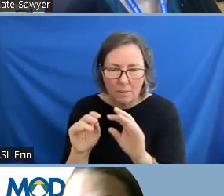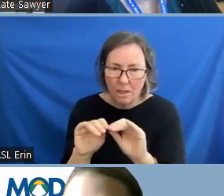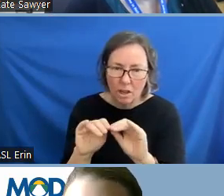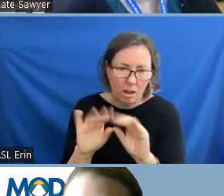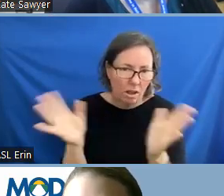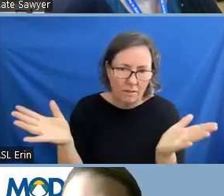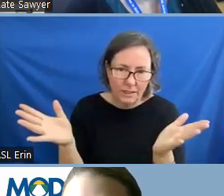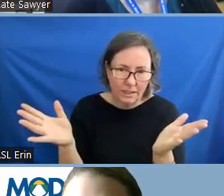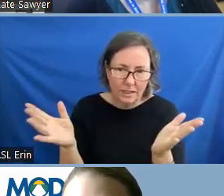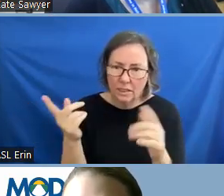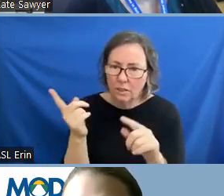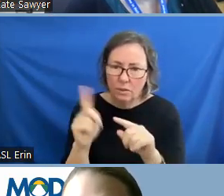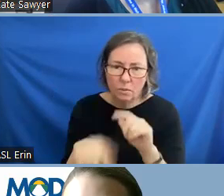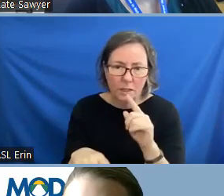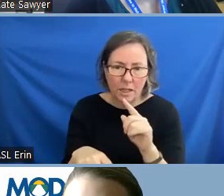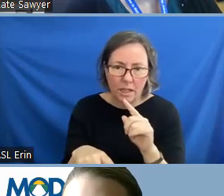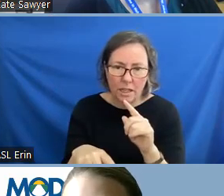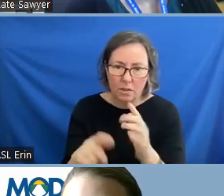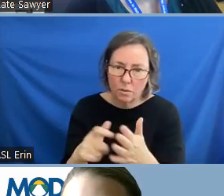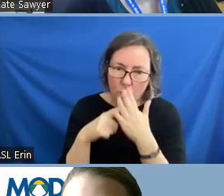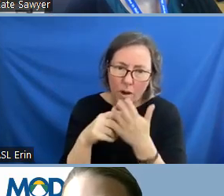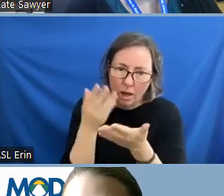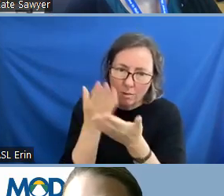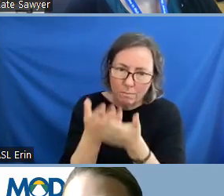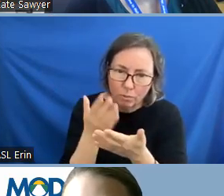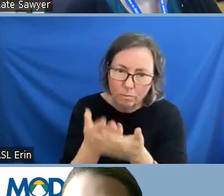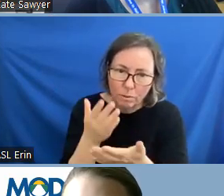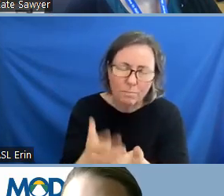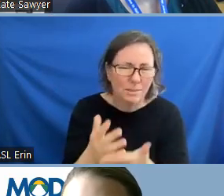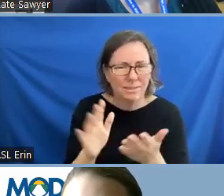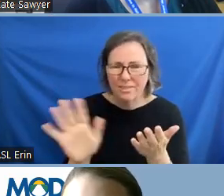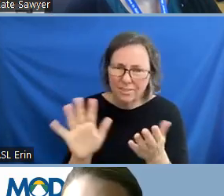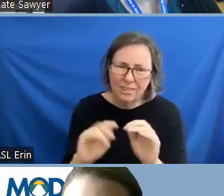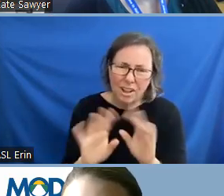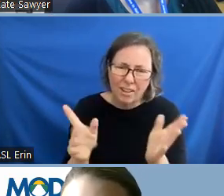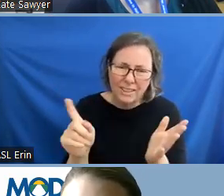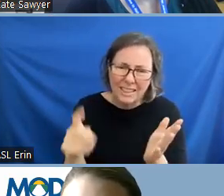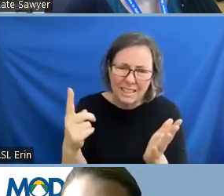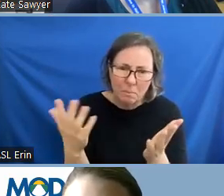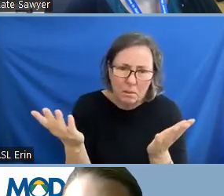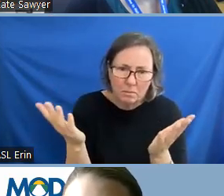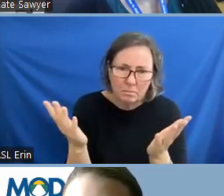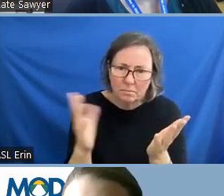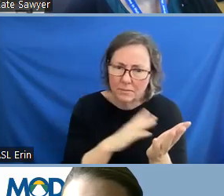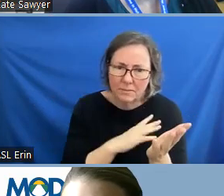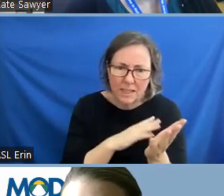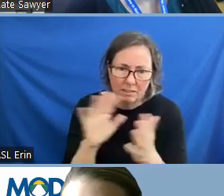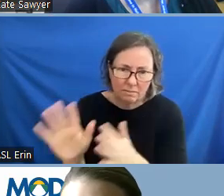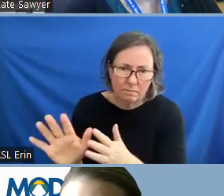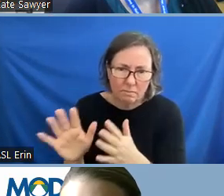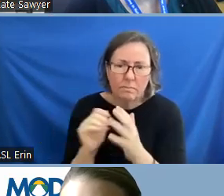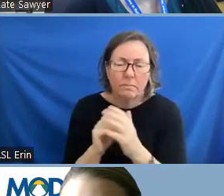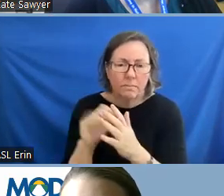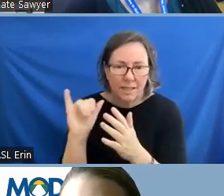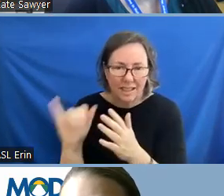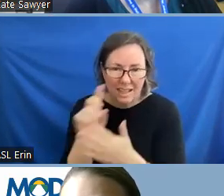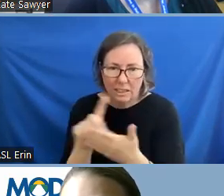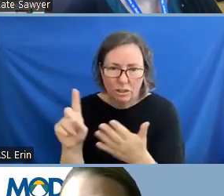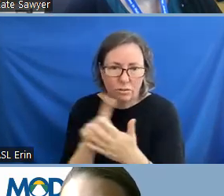you cannot require them to submit medical paperwork. That's considered discriminatory. So